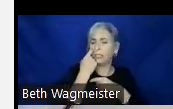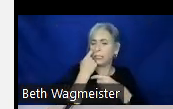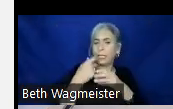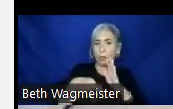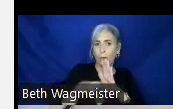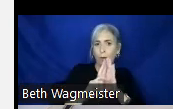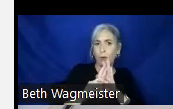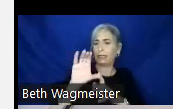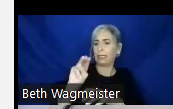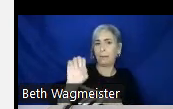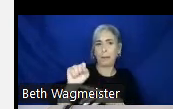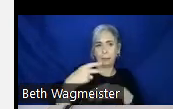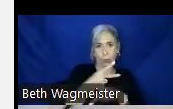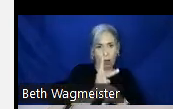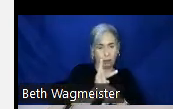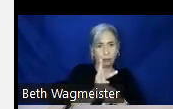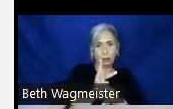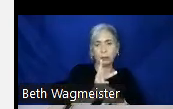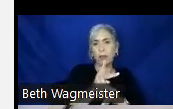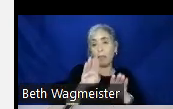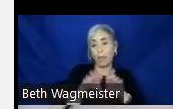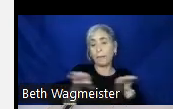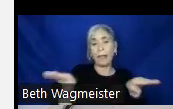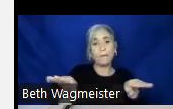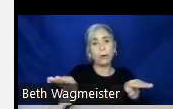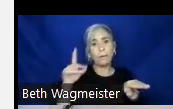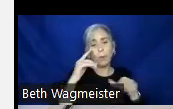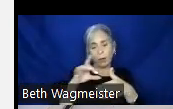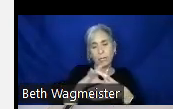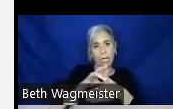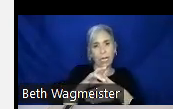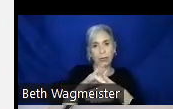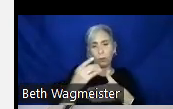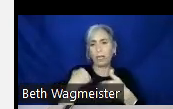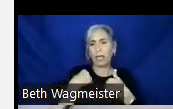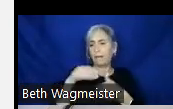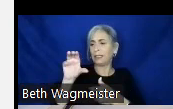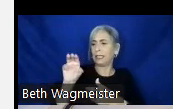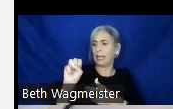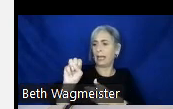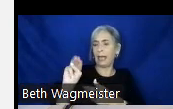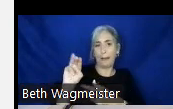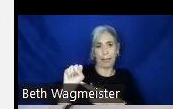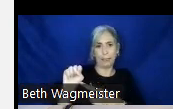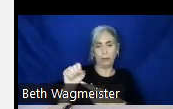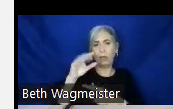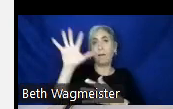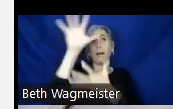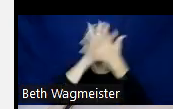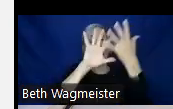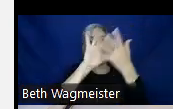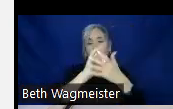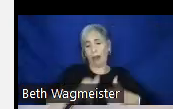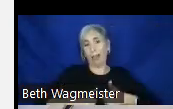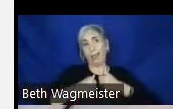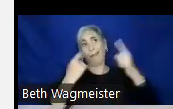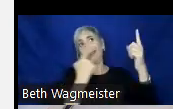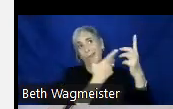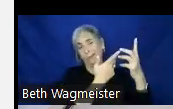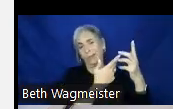product. We have I platform for content. We have CMS and cloud content. That is two parts. And we